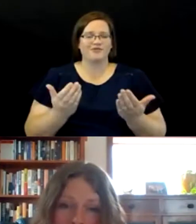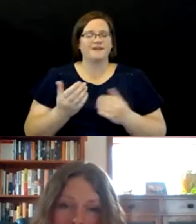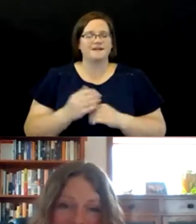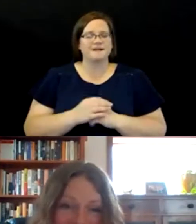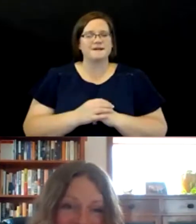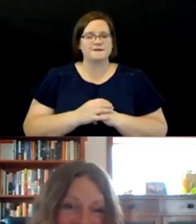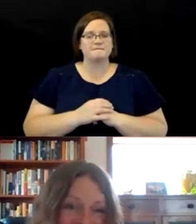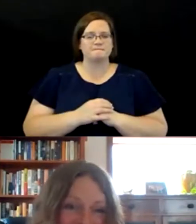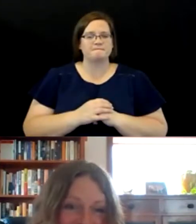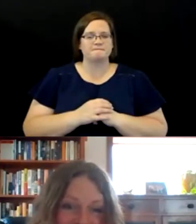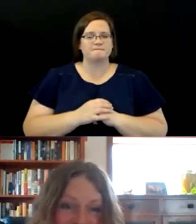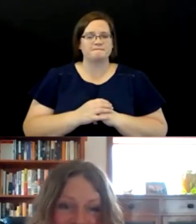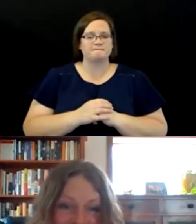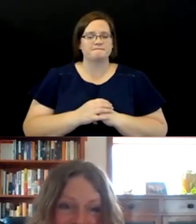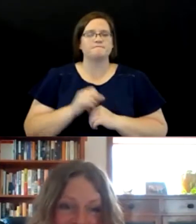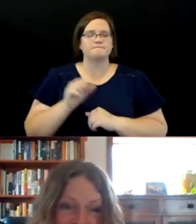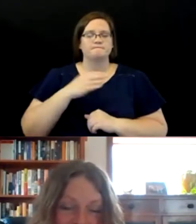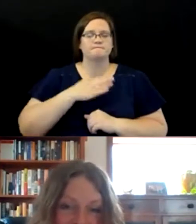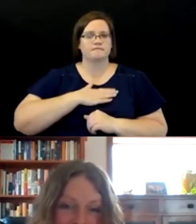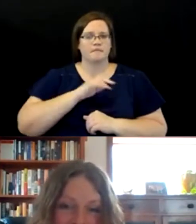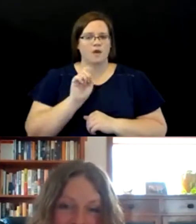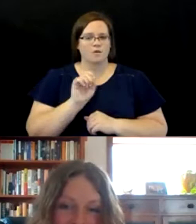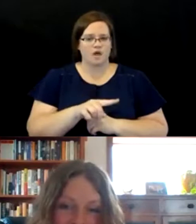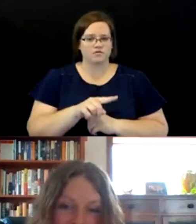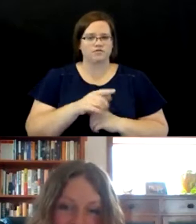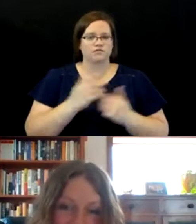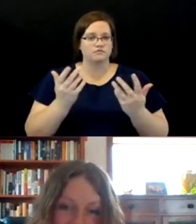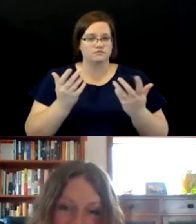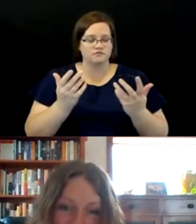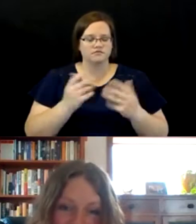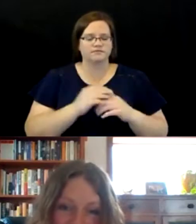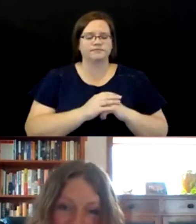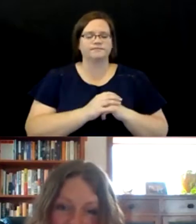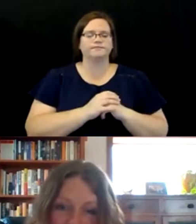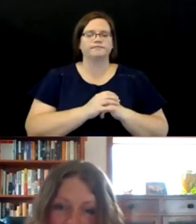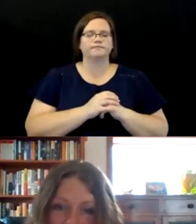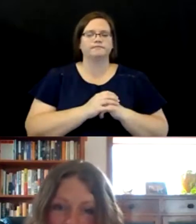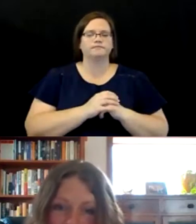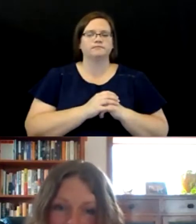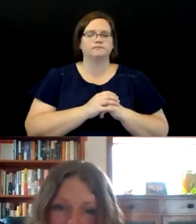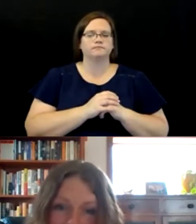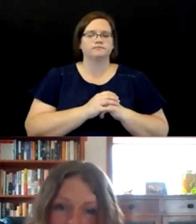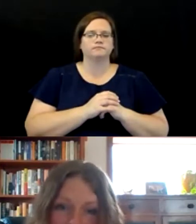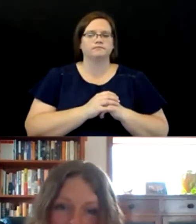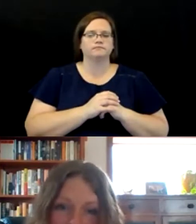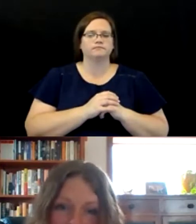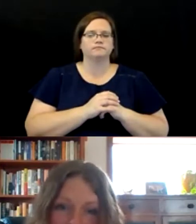my question was how many people